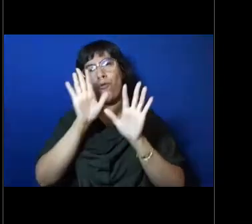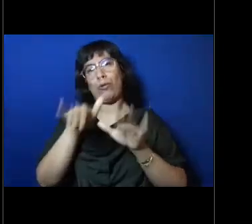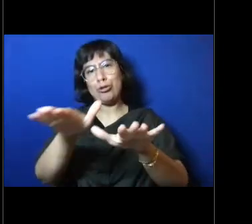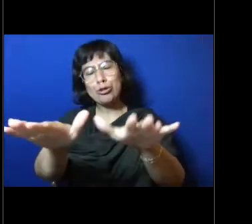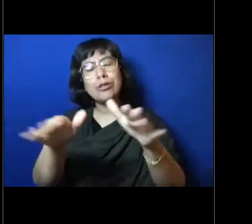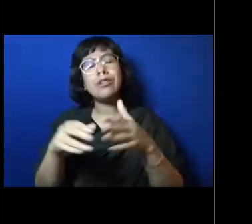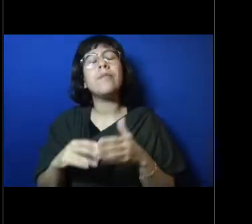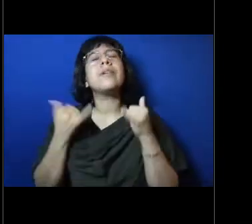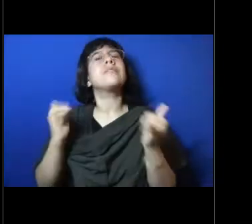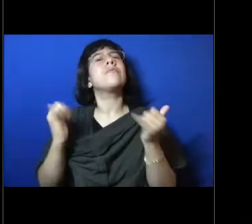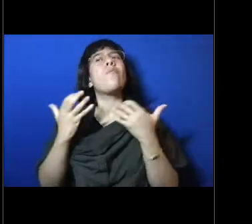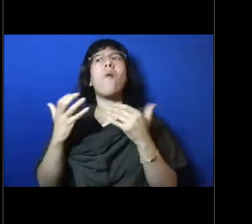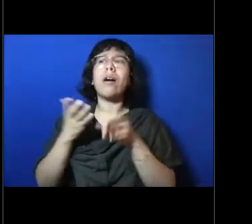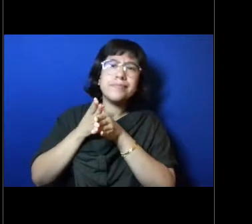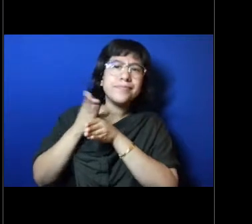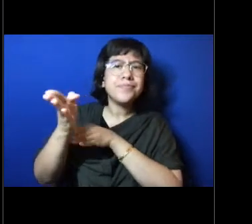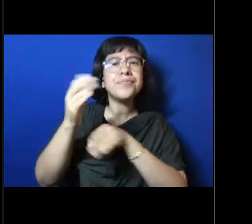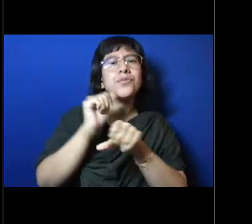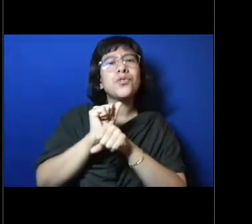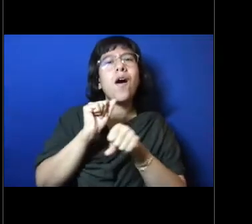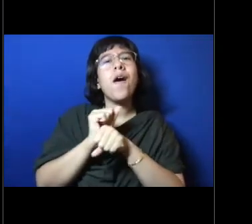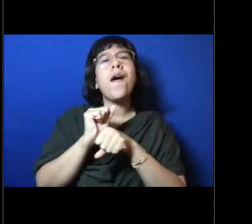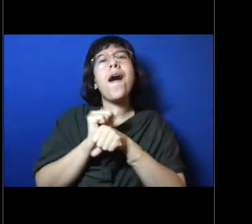that involved life in the ocean.